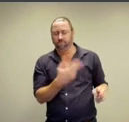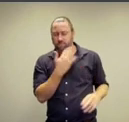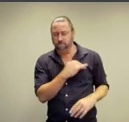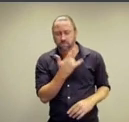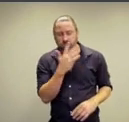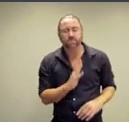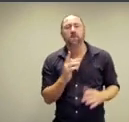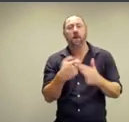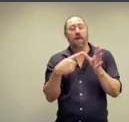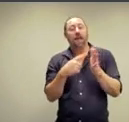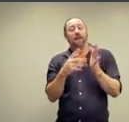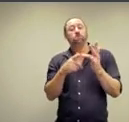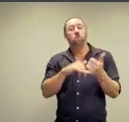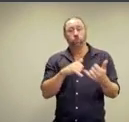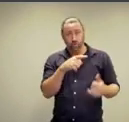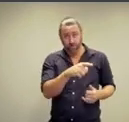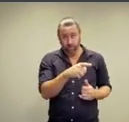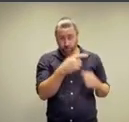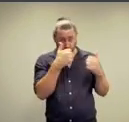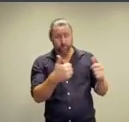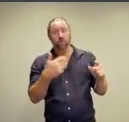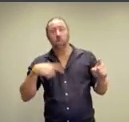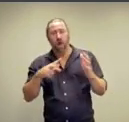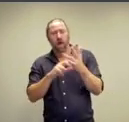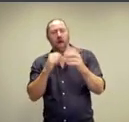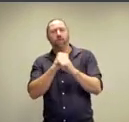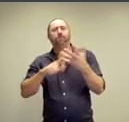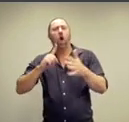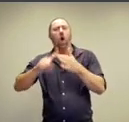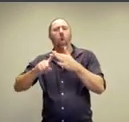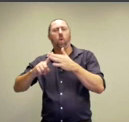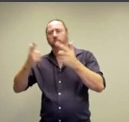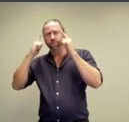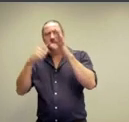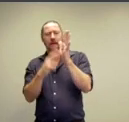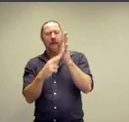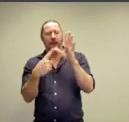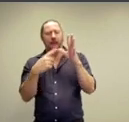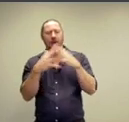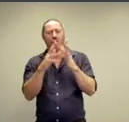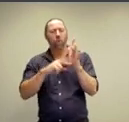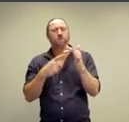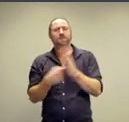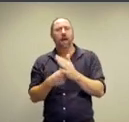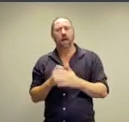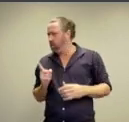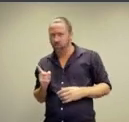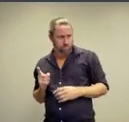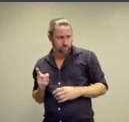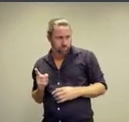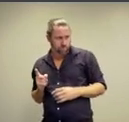This image was really significant because it caught the attention of Vogue editor,